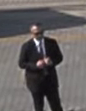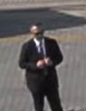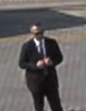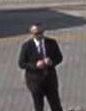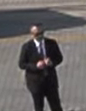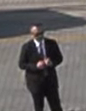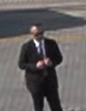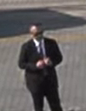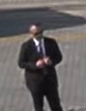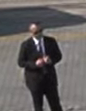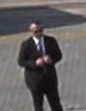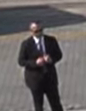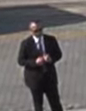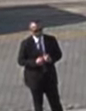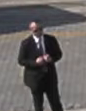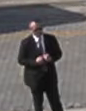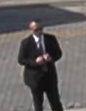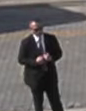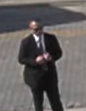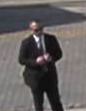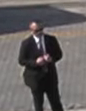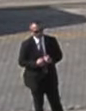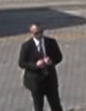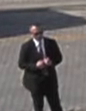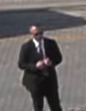Male Speaker: Please welcome Representative Koichi Fumi.